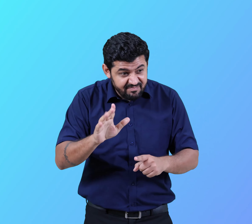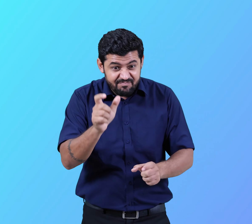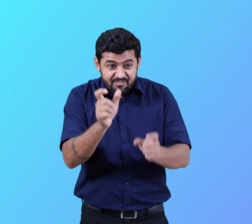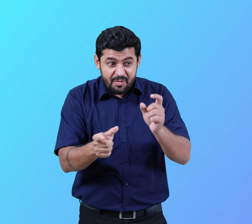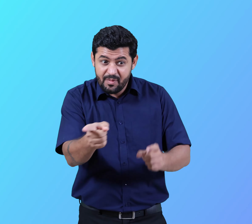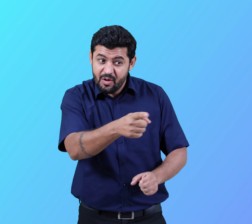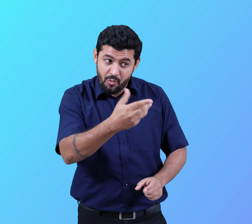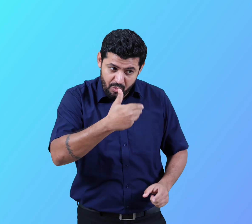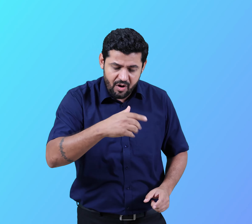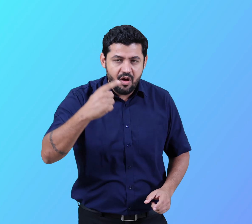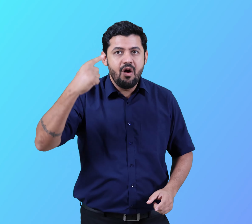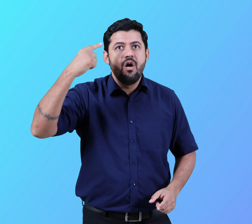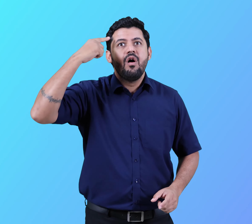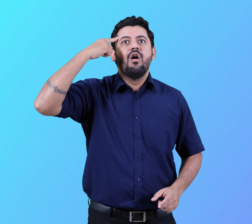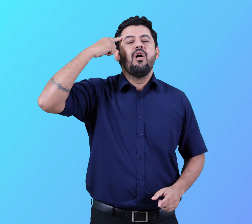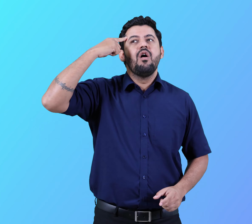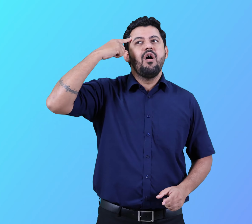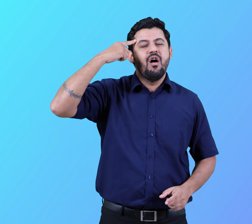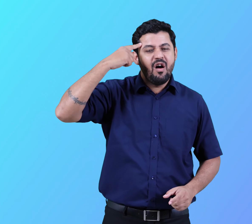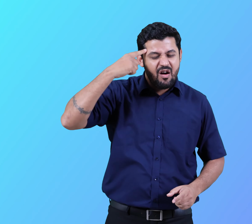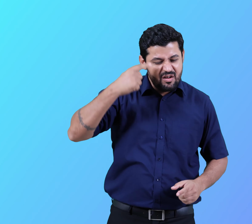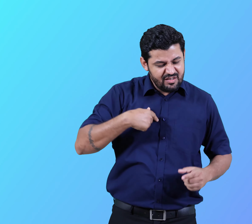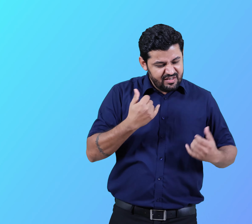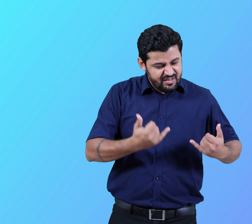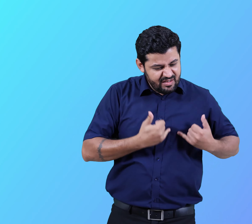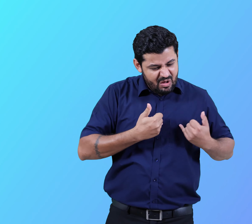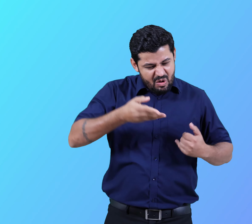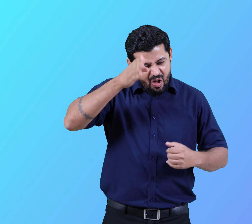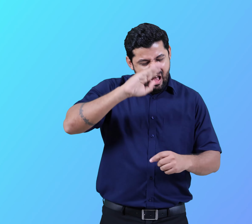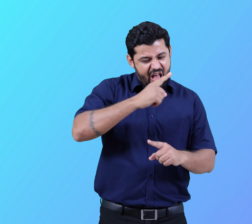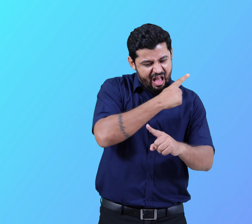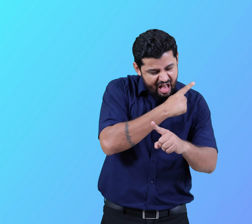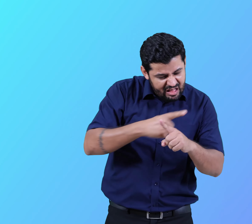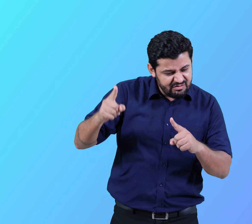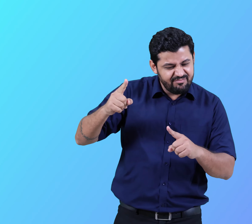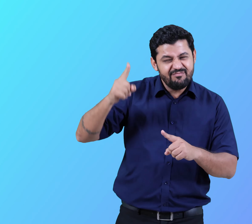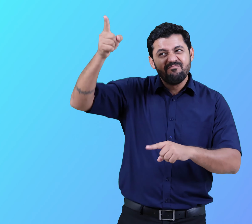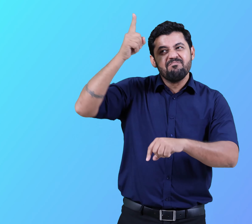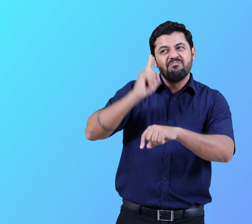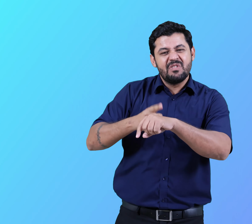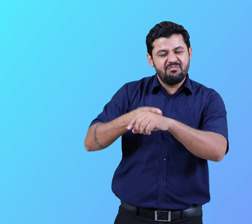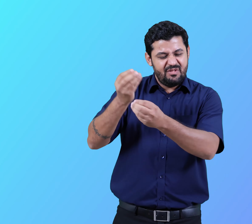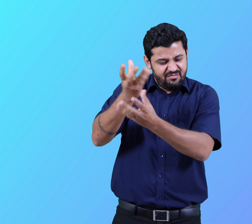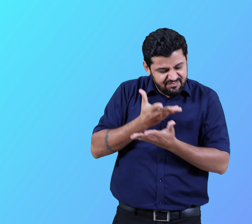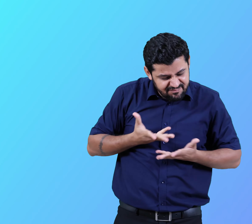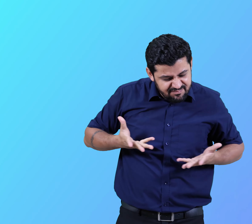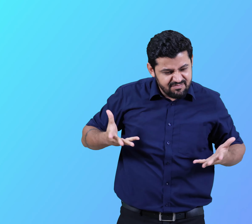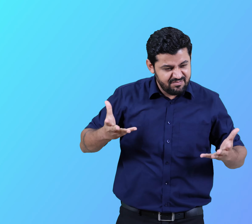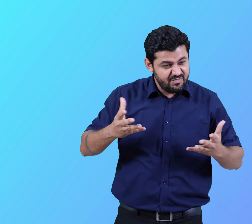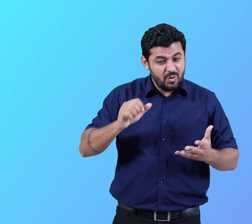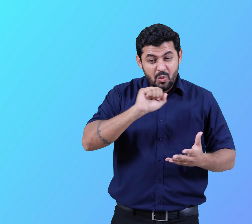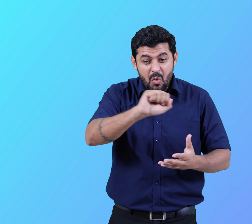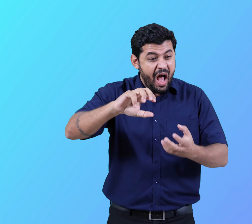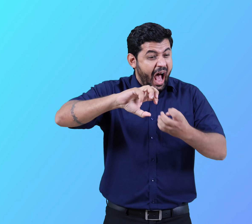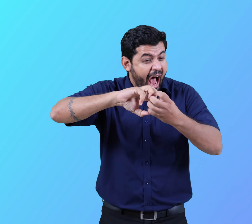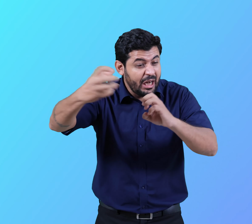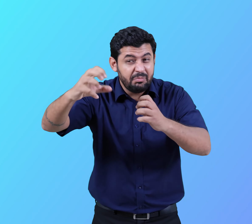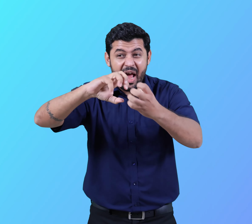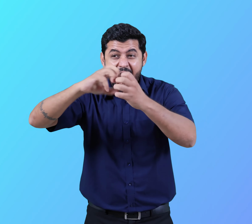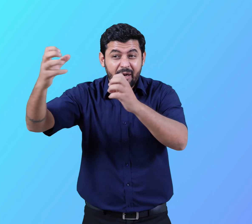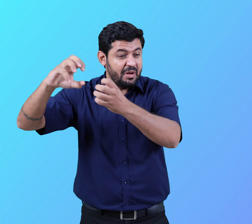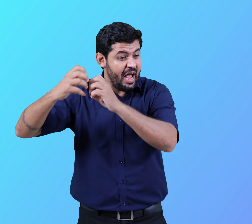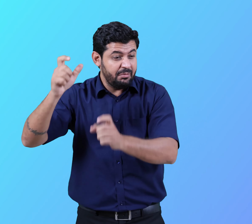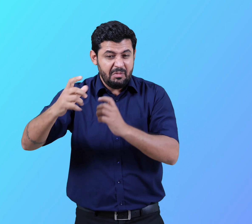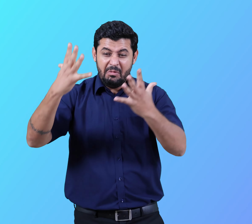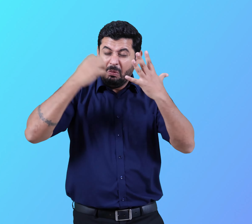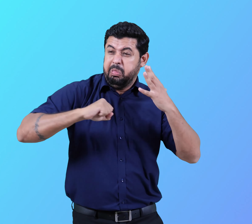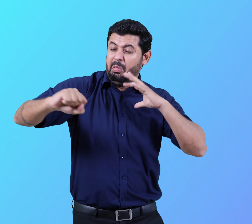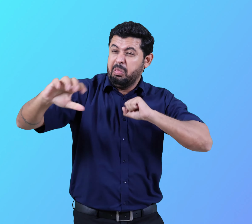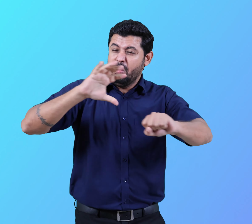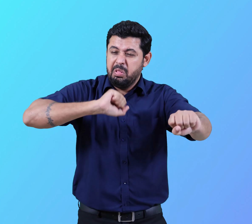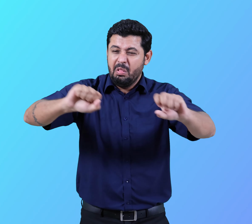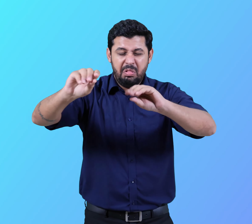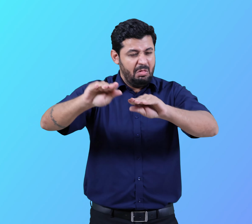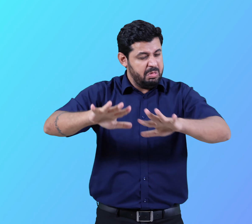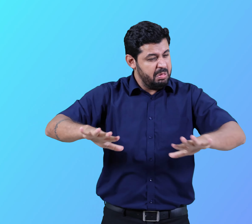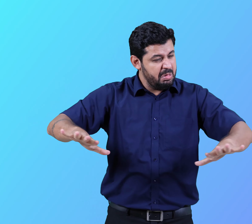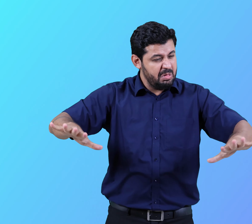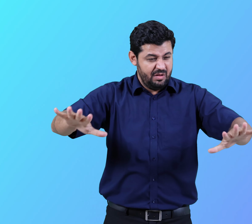Maybe they will admit that I turned against them and brought them into the land of their enemies.